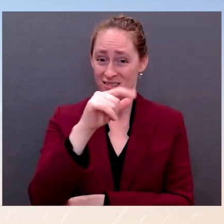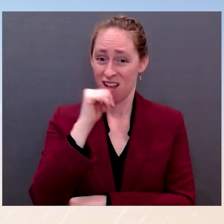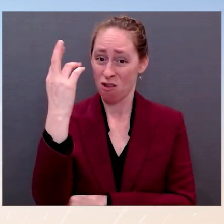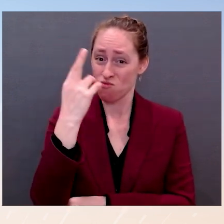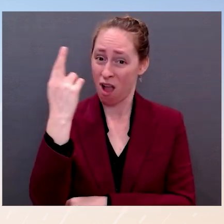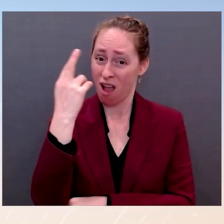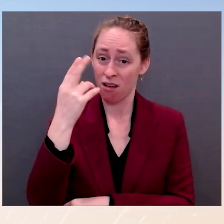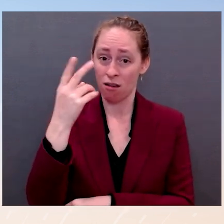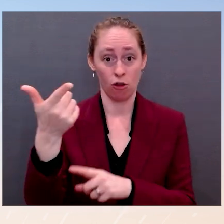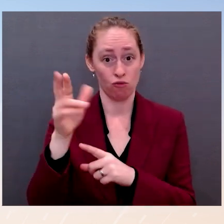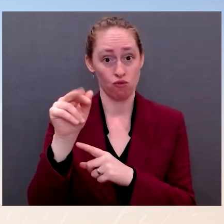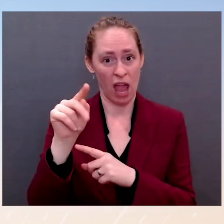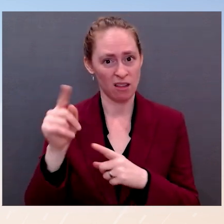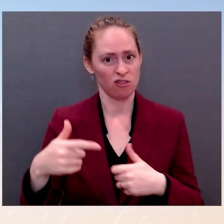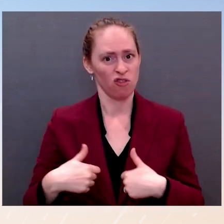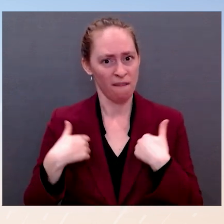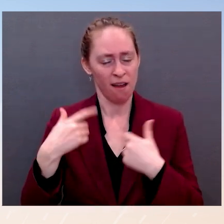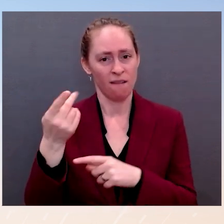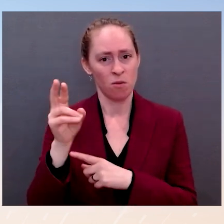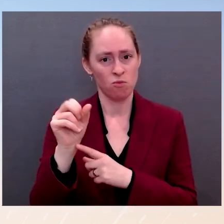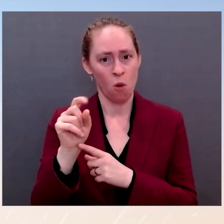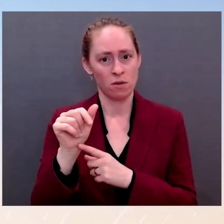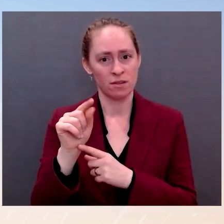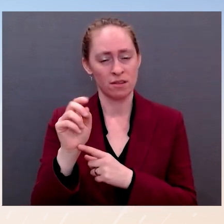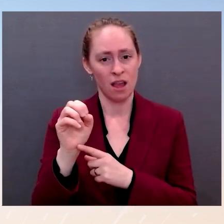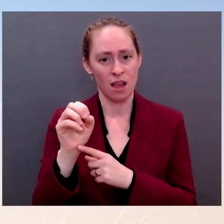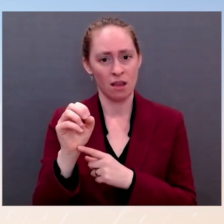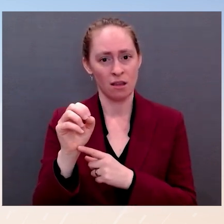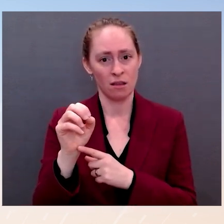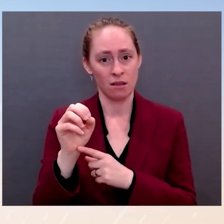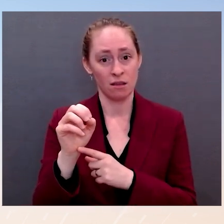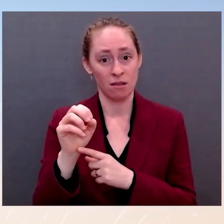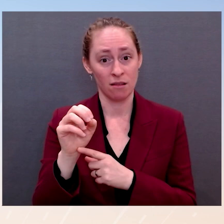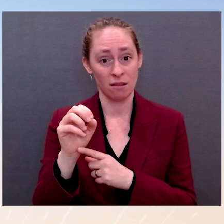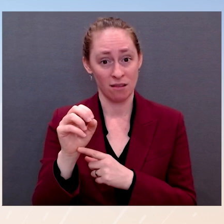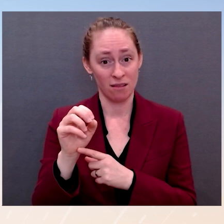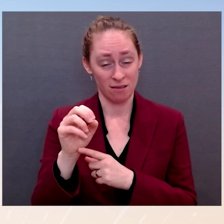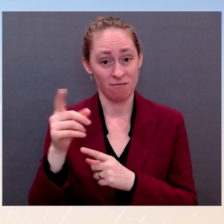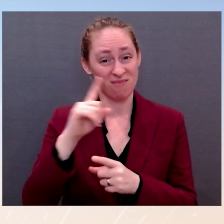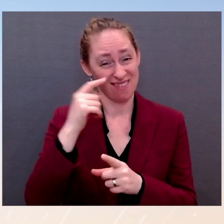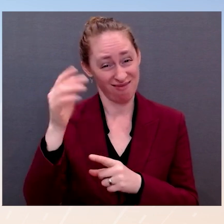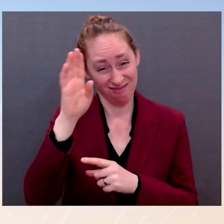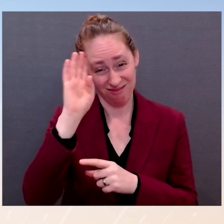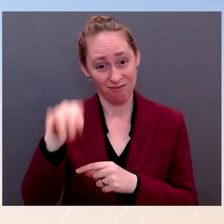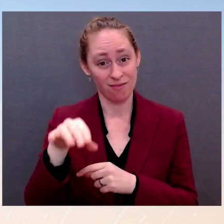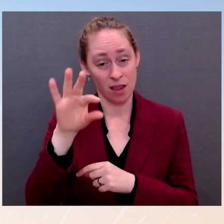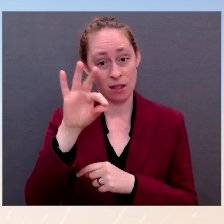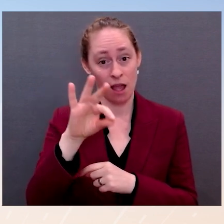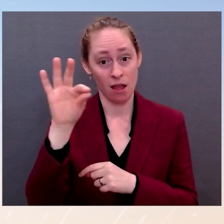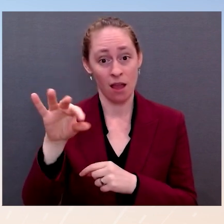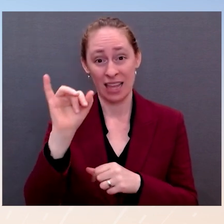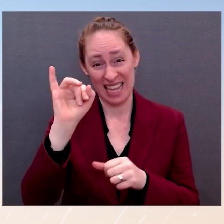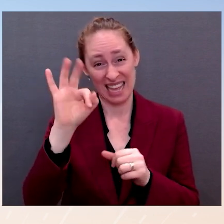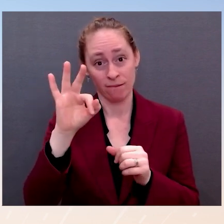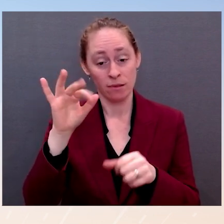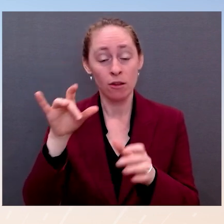Survival rates for prostate cancer approach. 99 percent. Right, which is why it's so imperative to focus